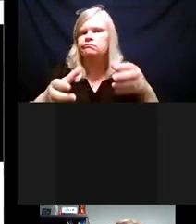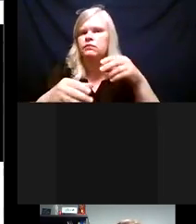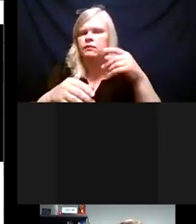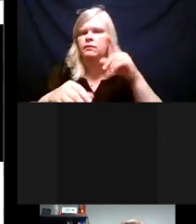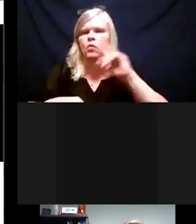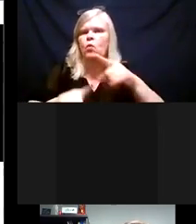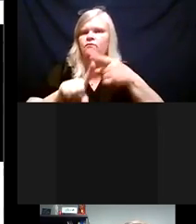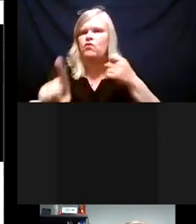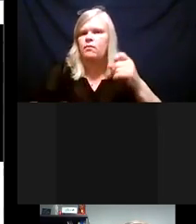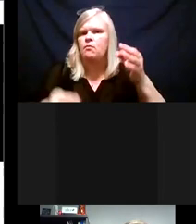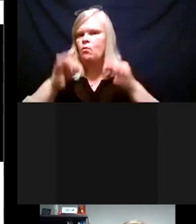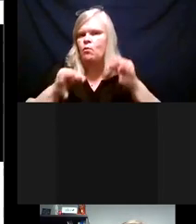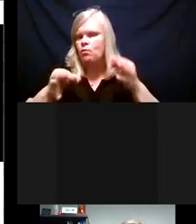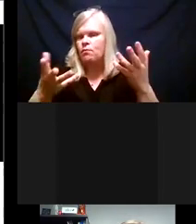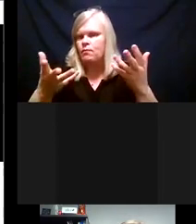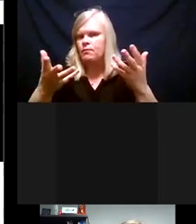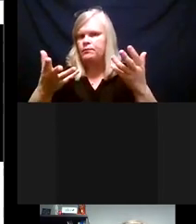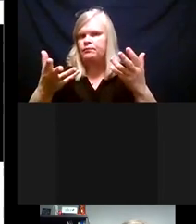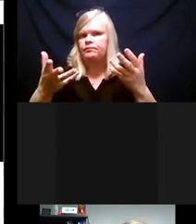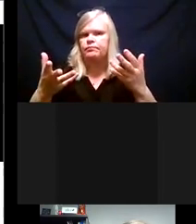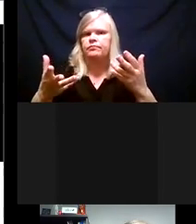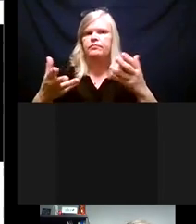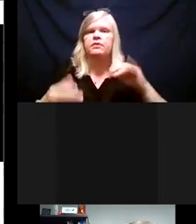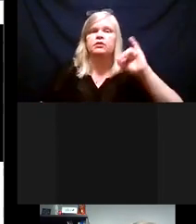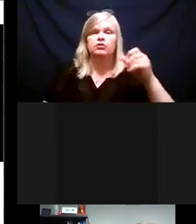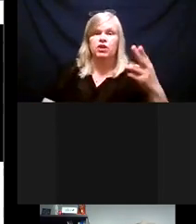Josh: EVEN IF THIS CHARGE IS NOT ONE THAT IS ELIGIBLE FOR